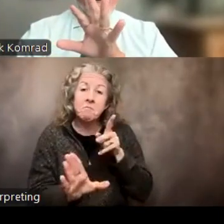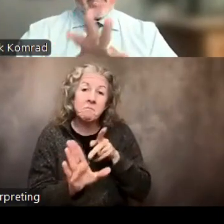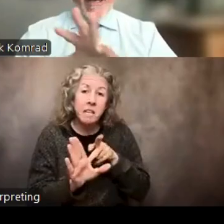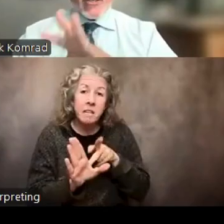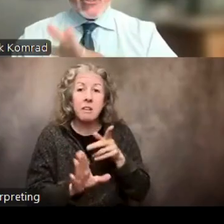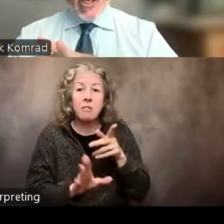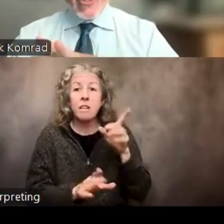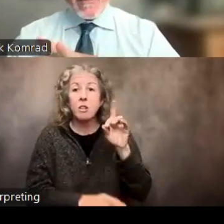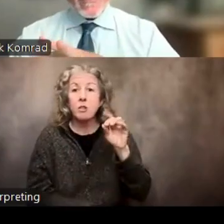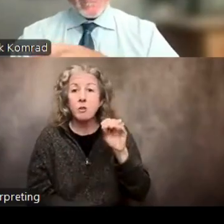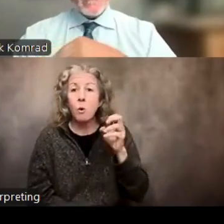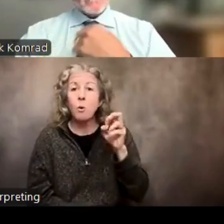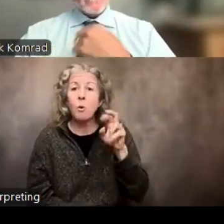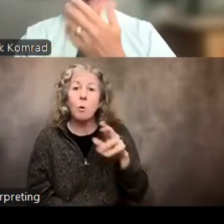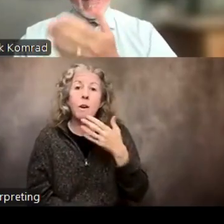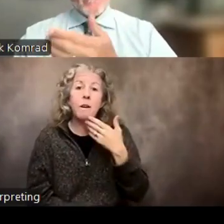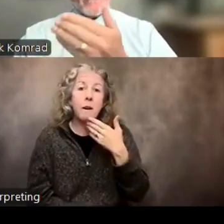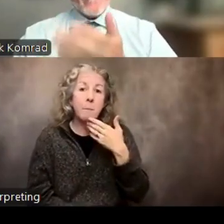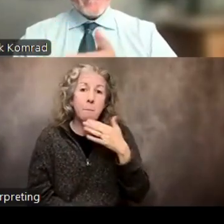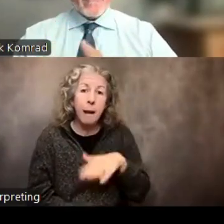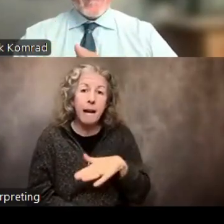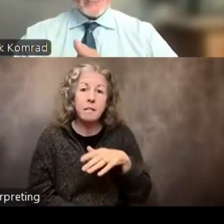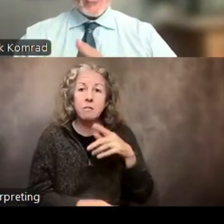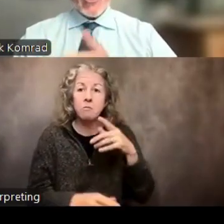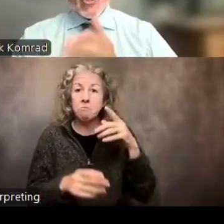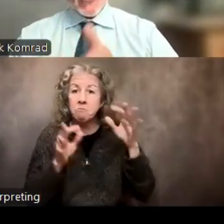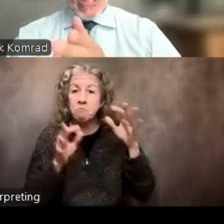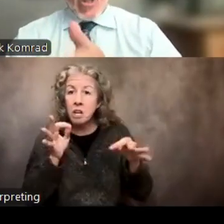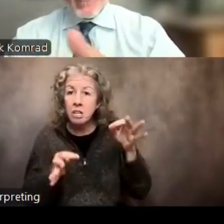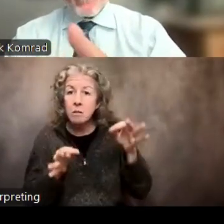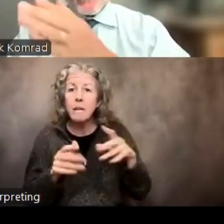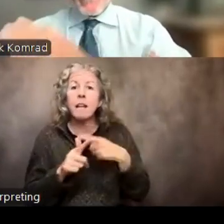impaired judgment, then the physician shall refer the